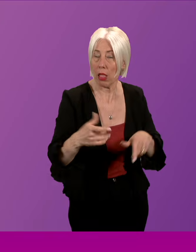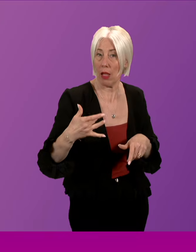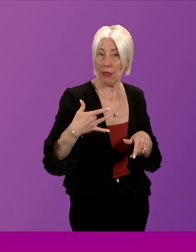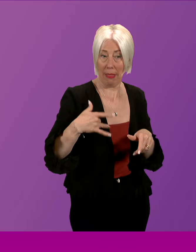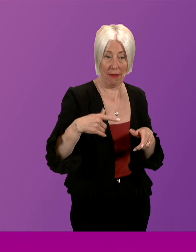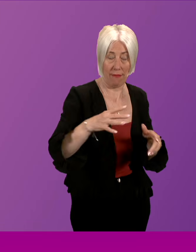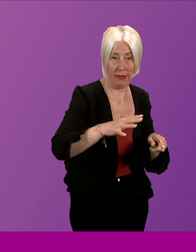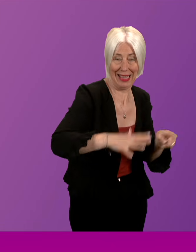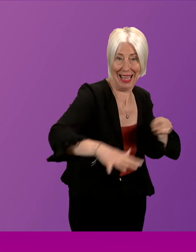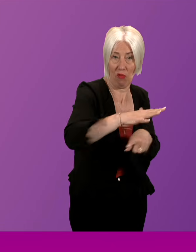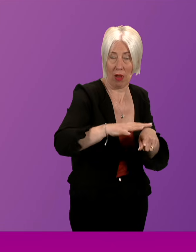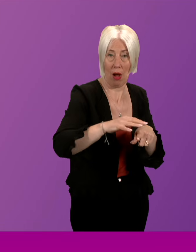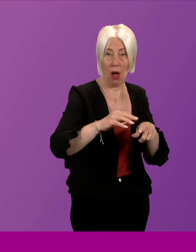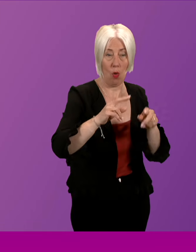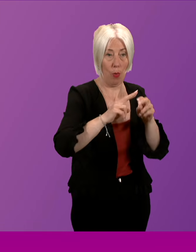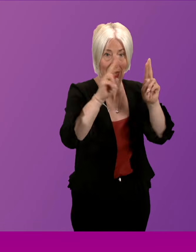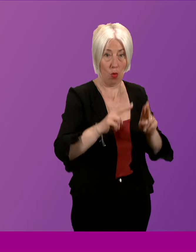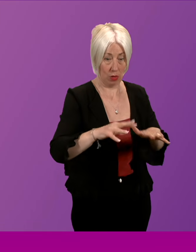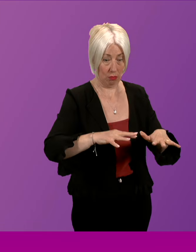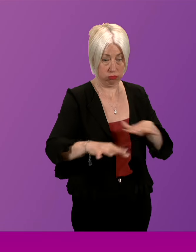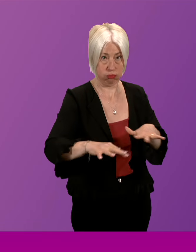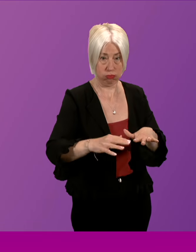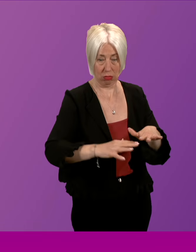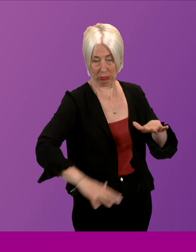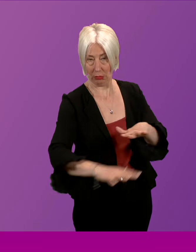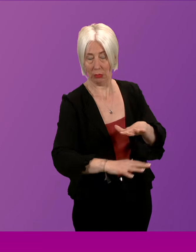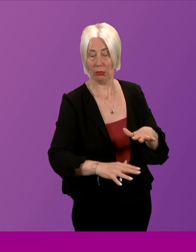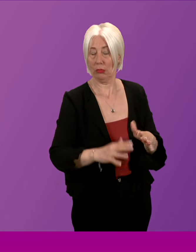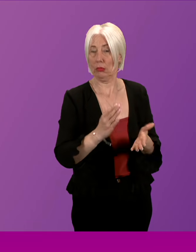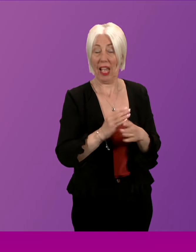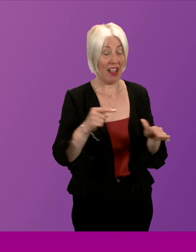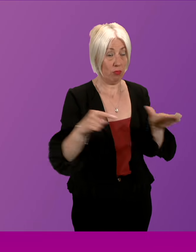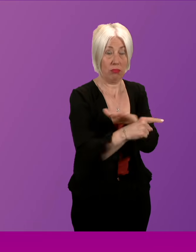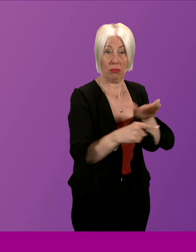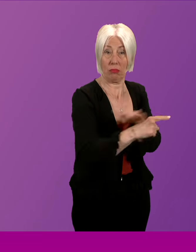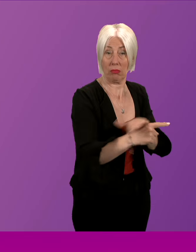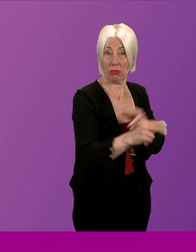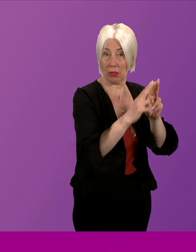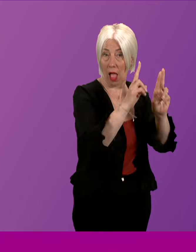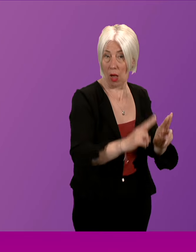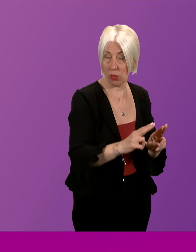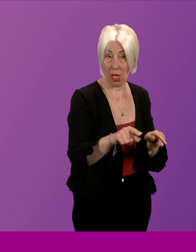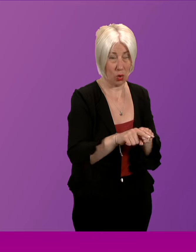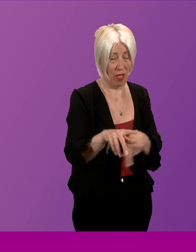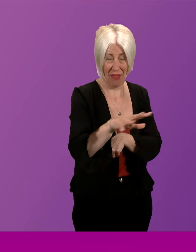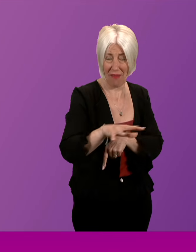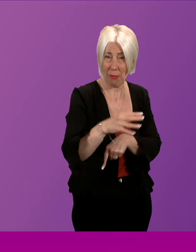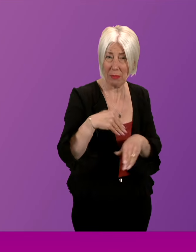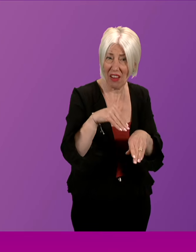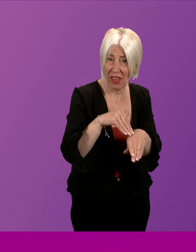affected by the evacuation. In a discussion with families who have been affected, we saw the scale